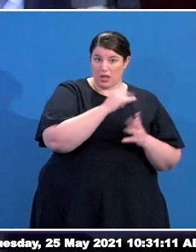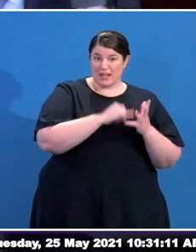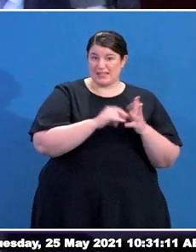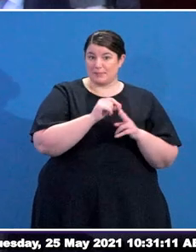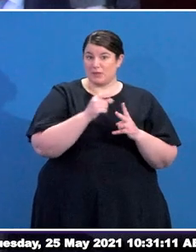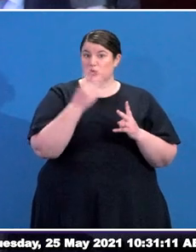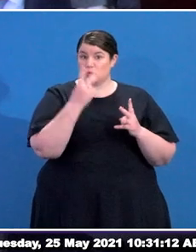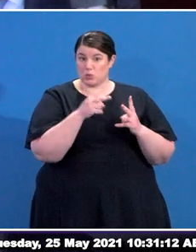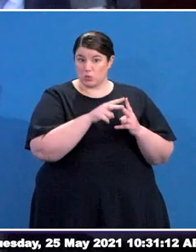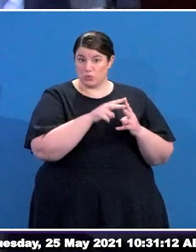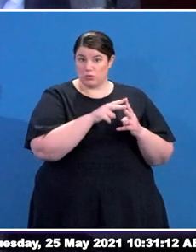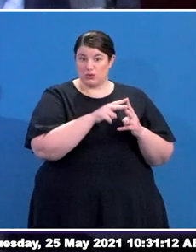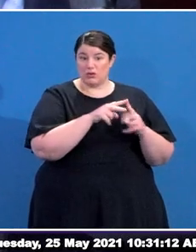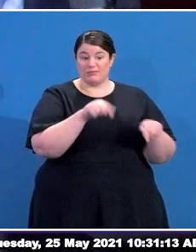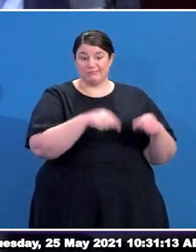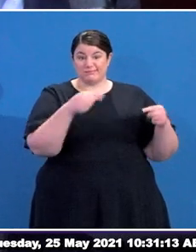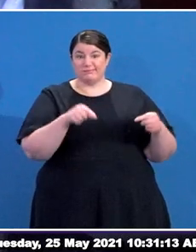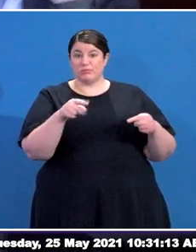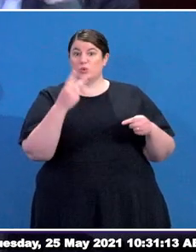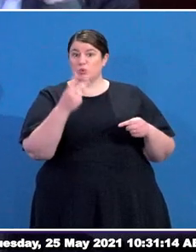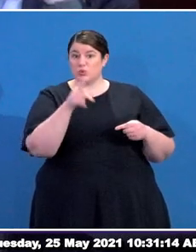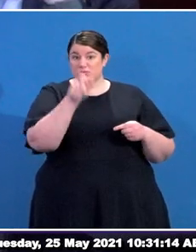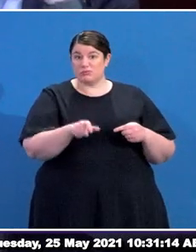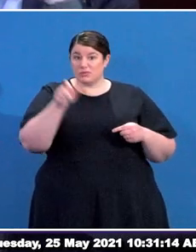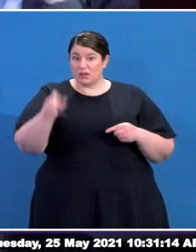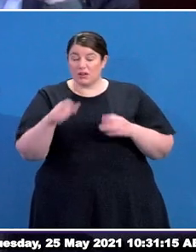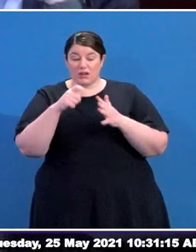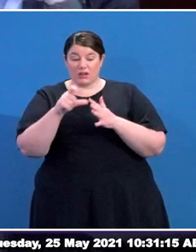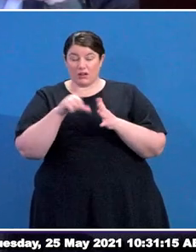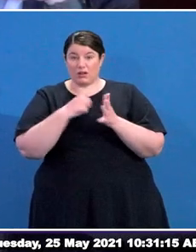Towards two male residents and that was Carl and Chen? Yes.